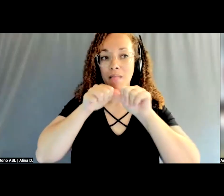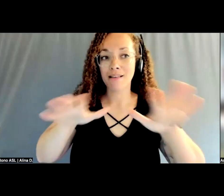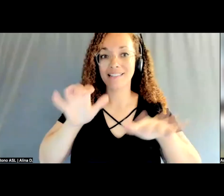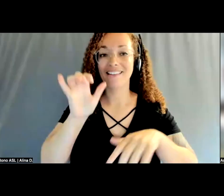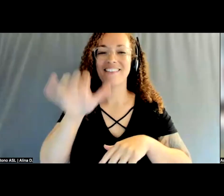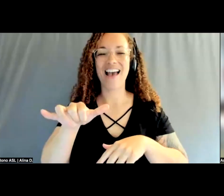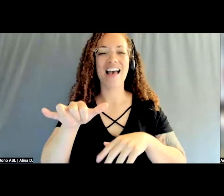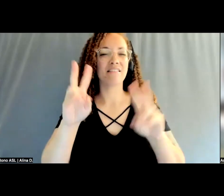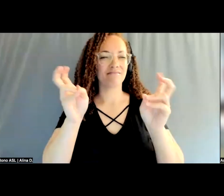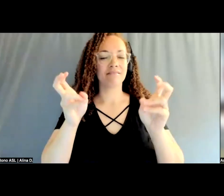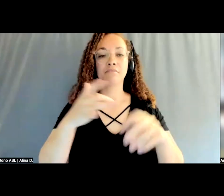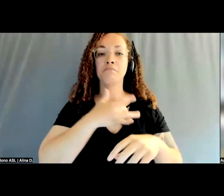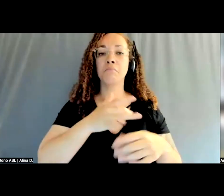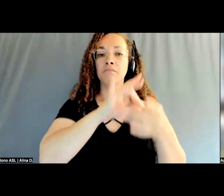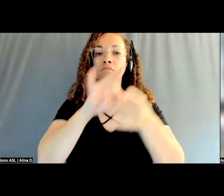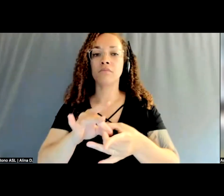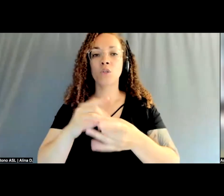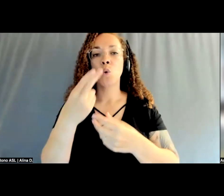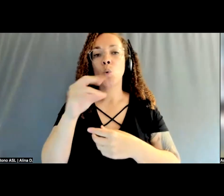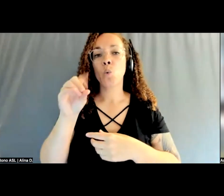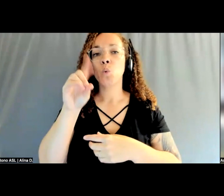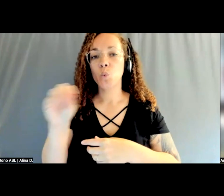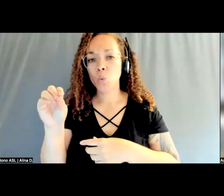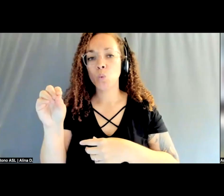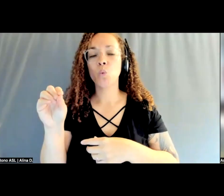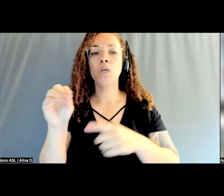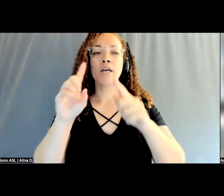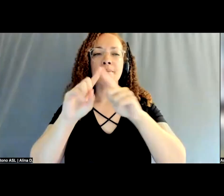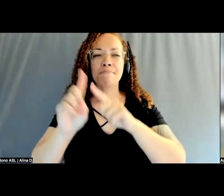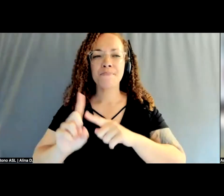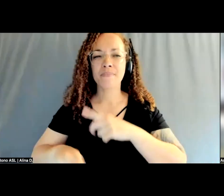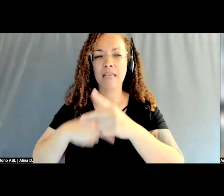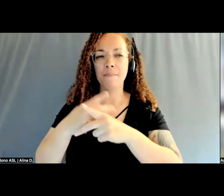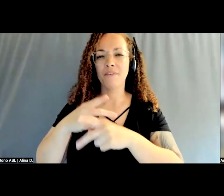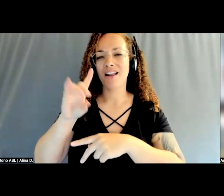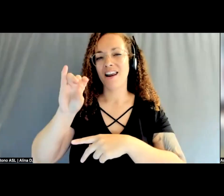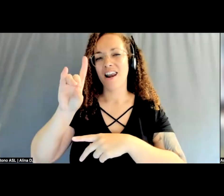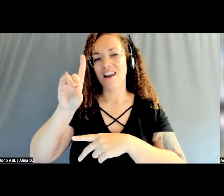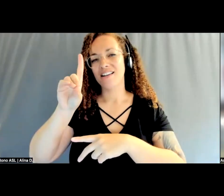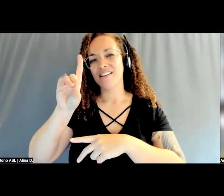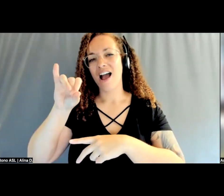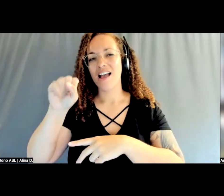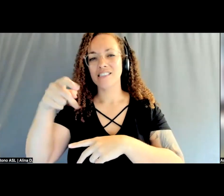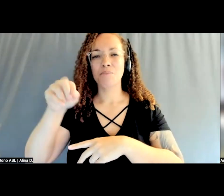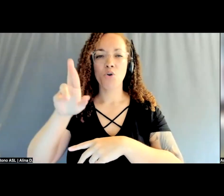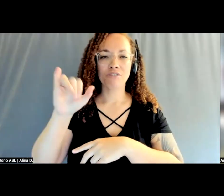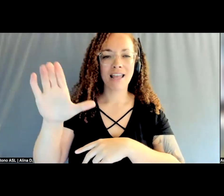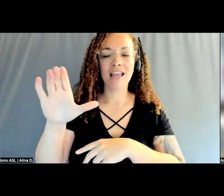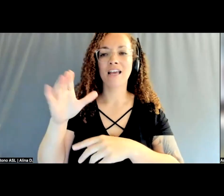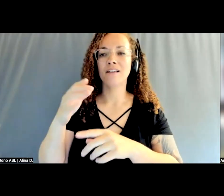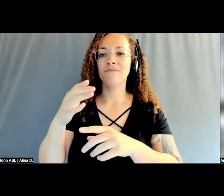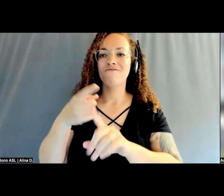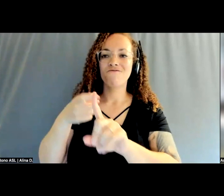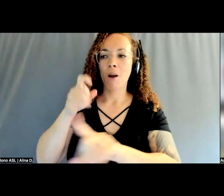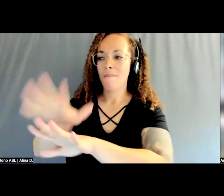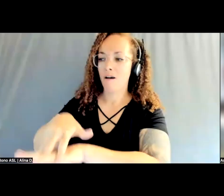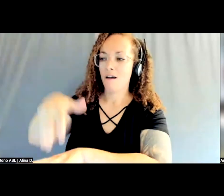you know, Sandia and other kind of like diasporic Afro-indigenous religions as kind of like a way to